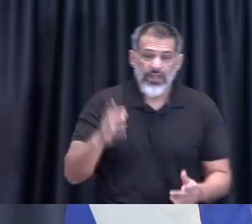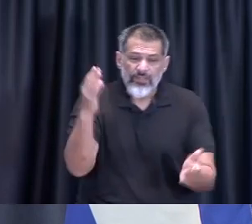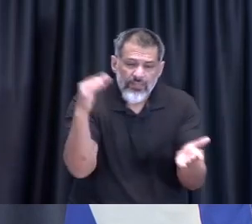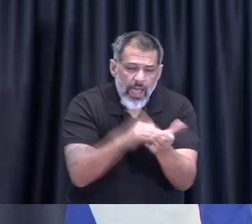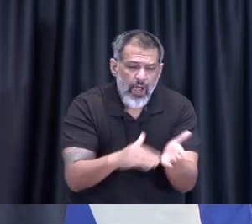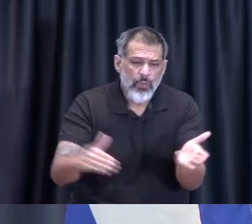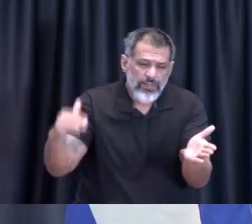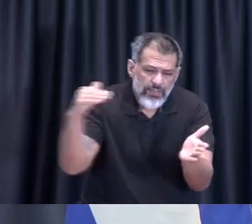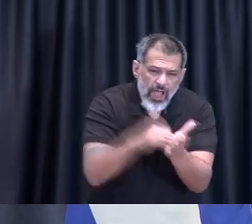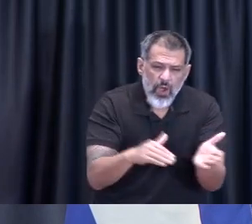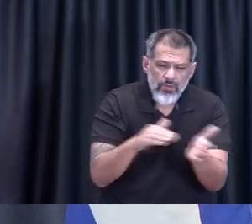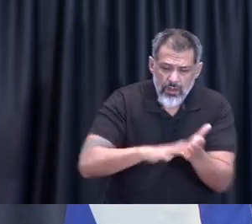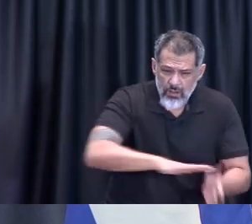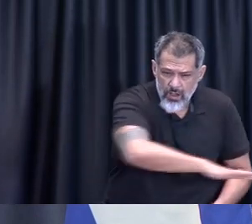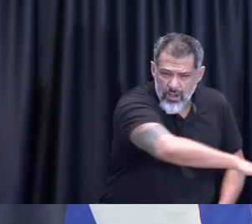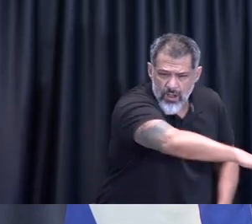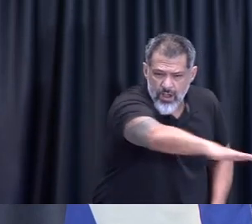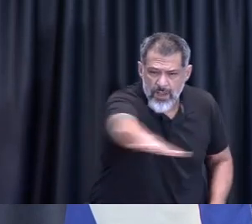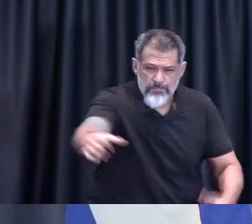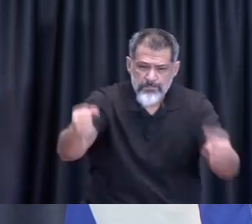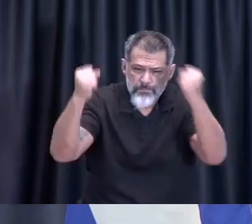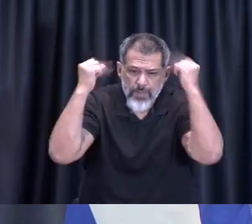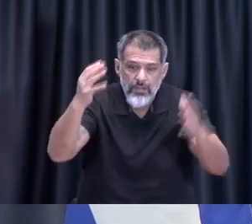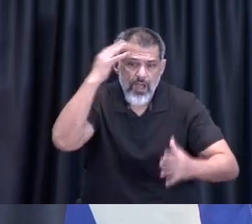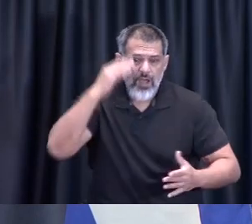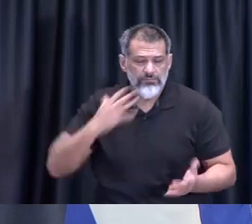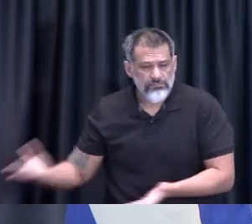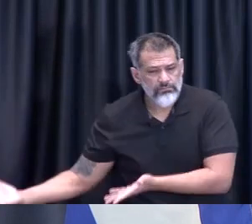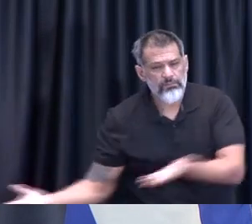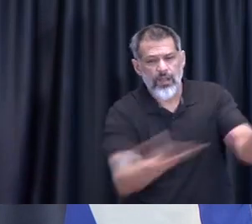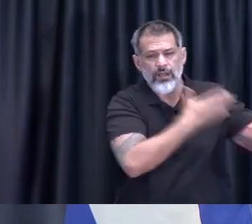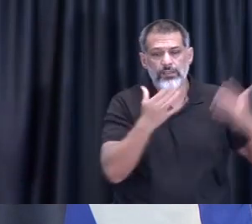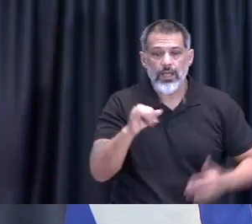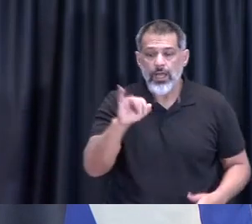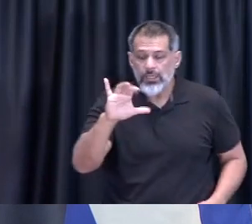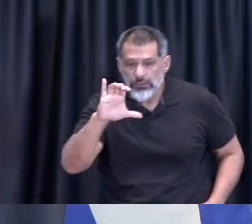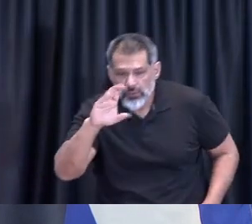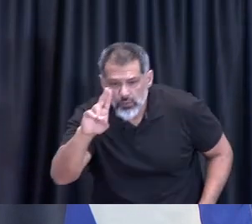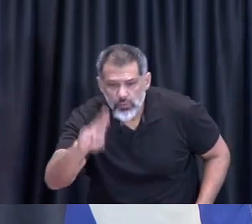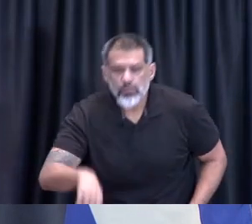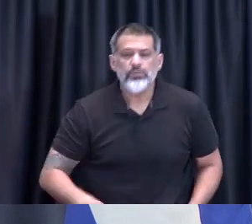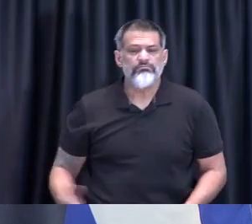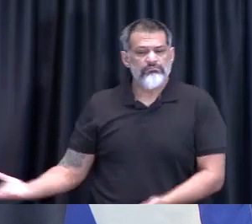been admitted to the hospital or to intensive care.